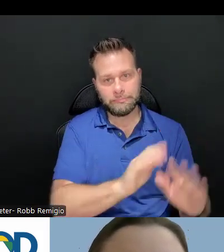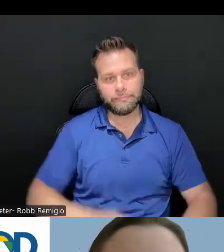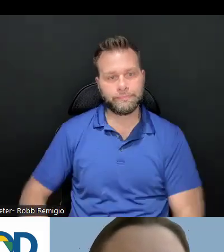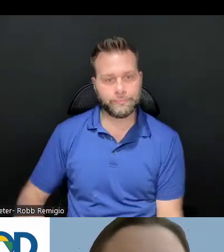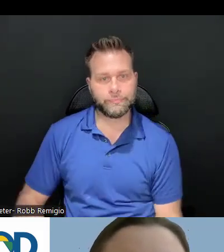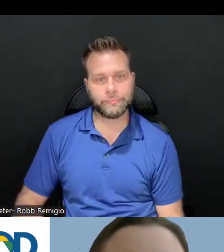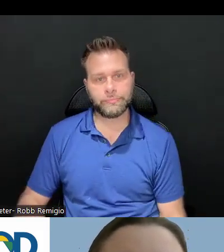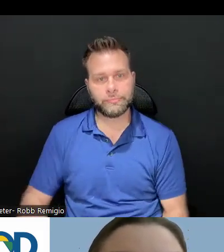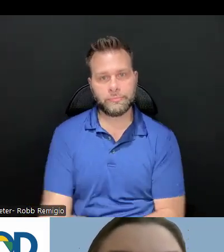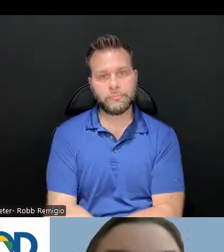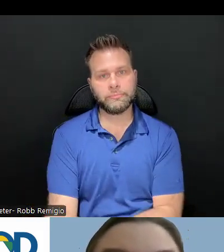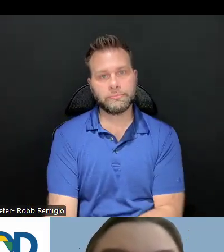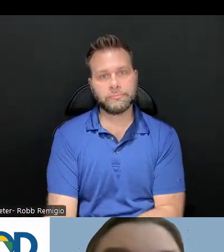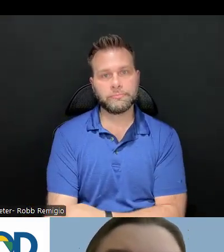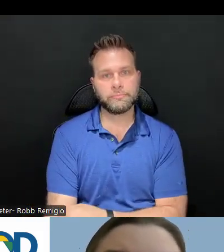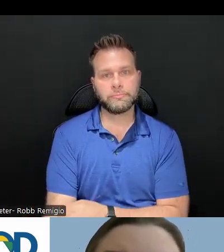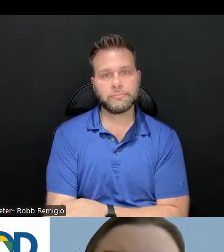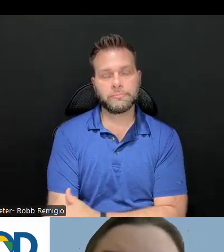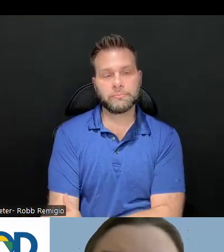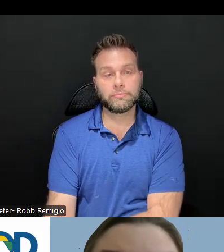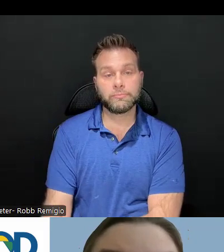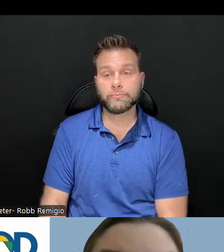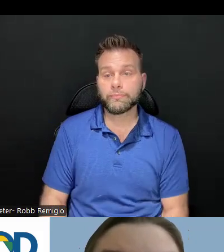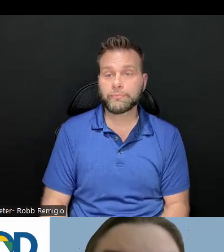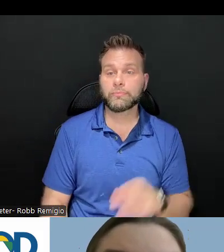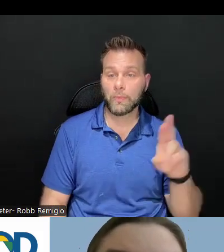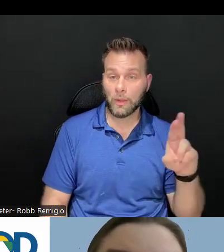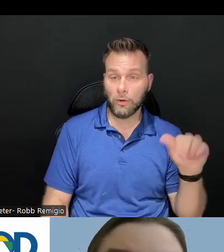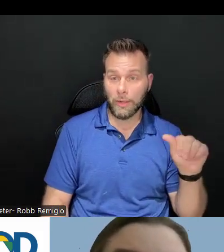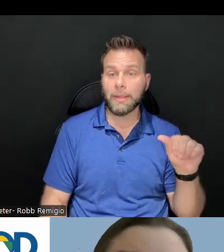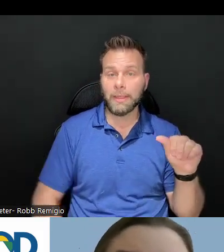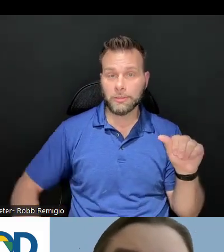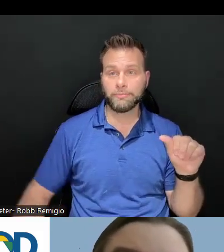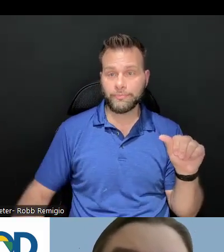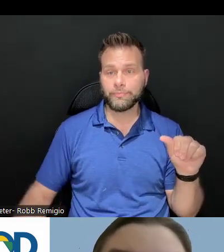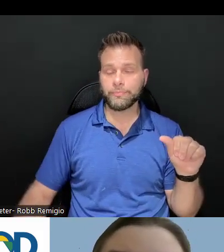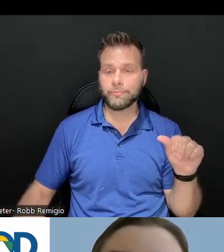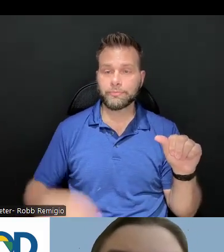occasionally are on the spot, as well. Reasonable accommodations have